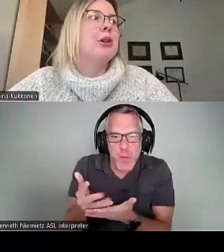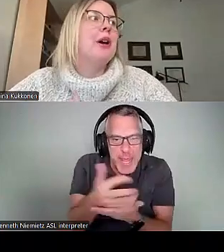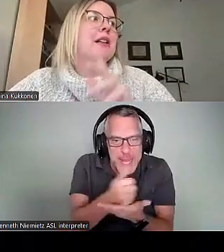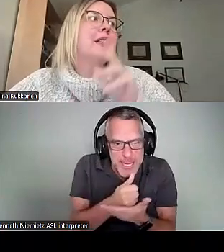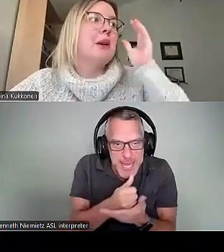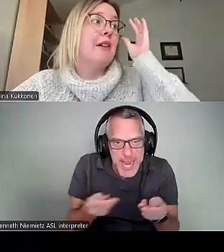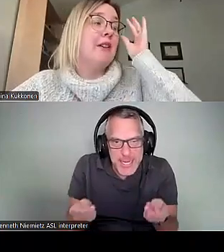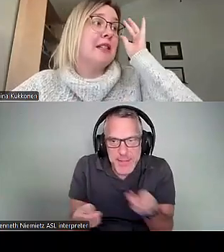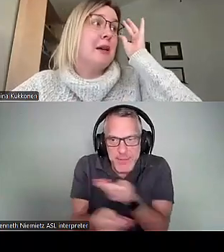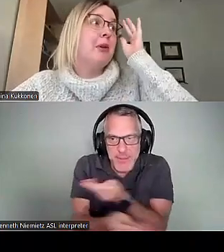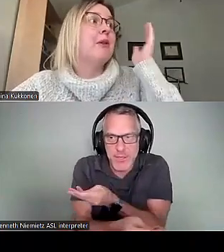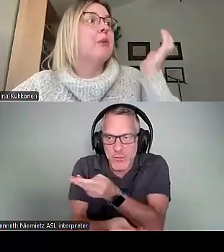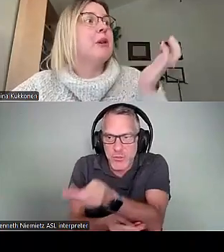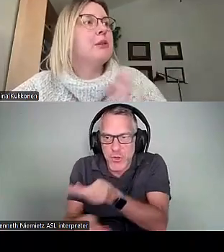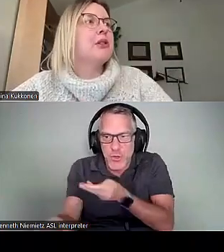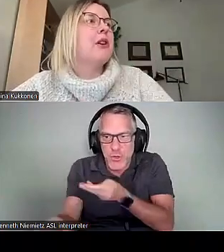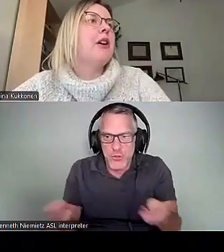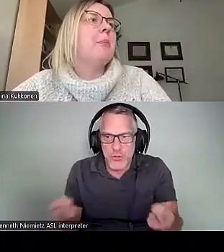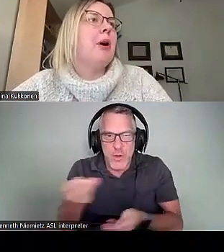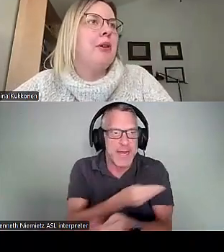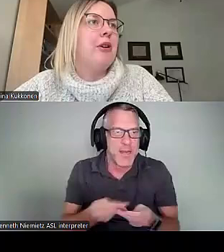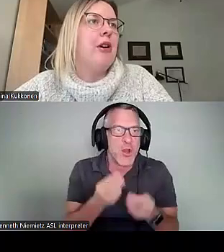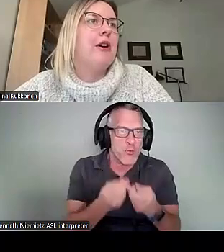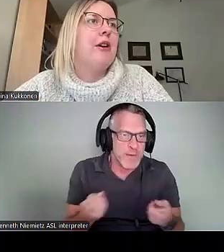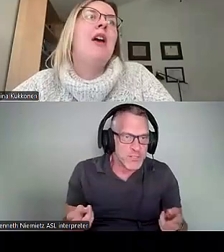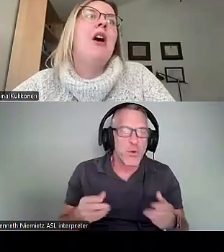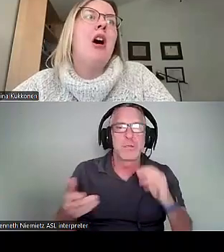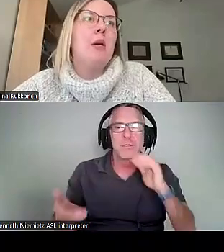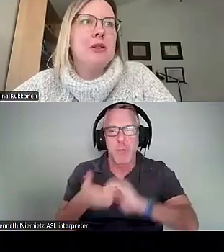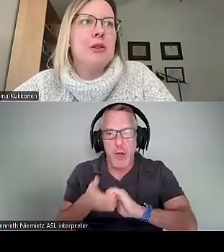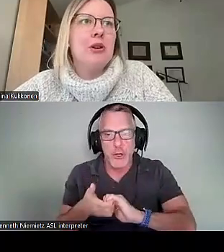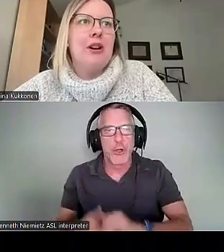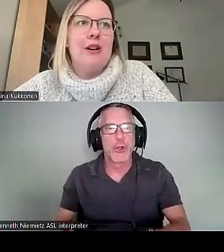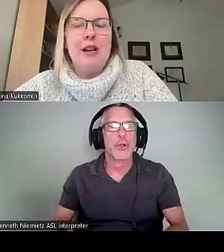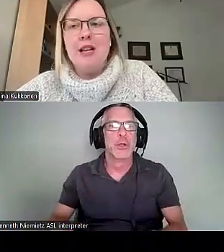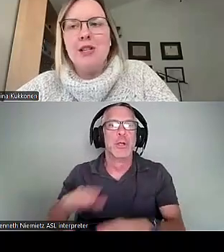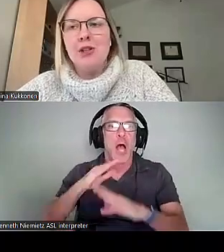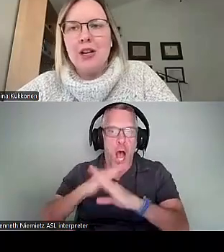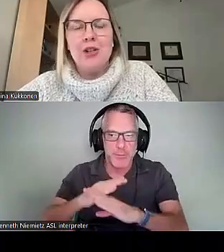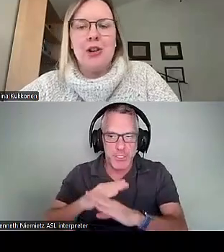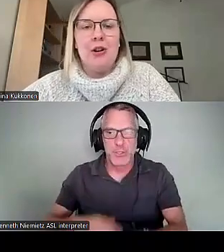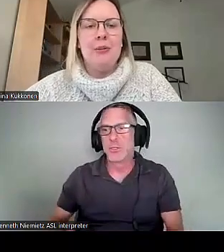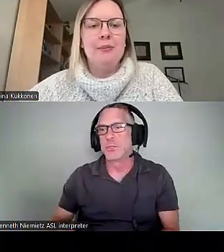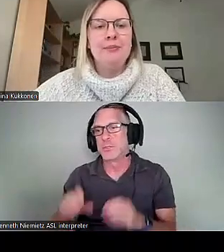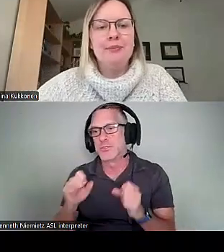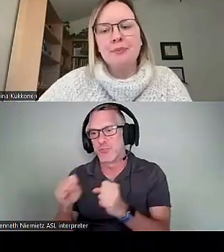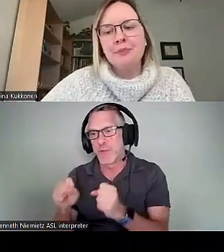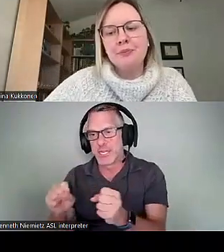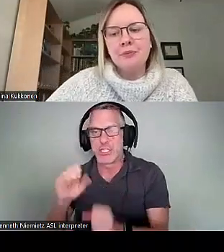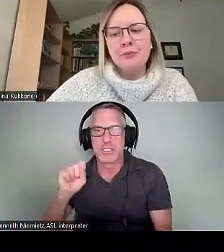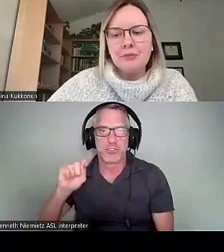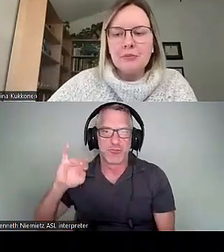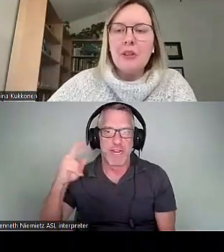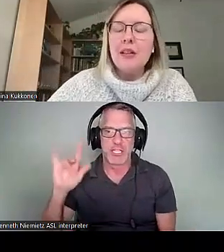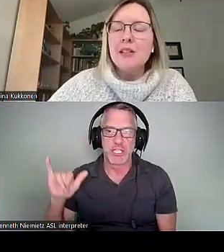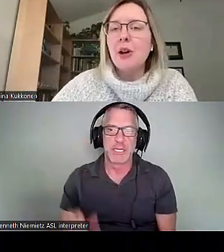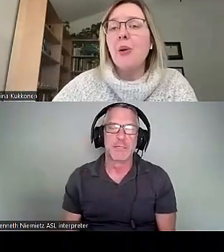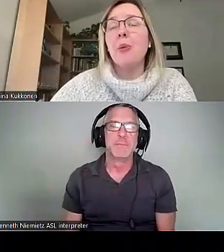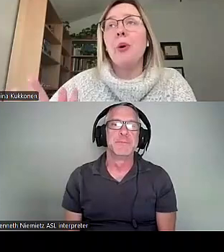the way. So we have an example of a resource card, a partner card, obstacle card, and strategy card.